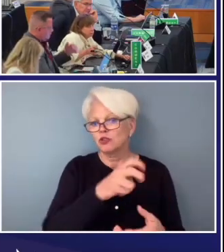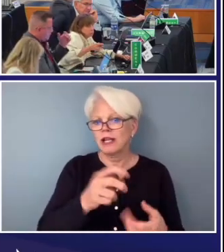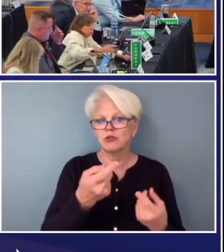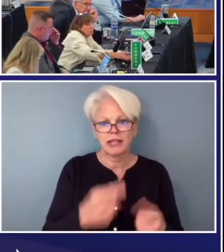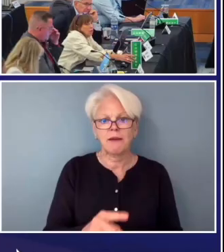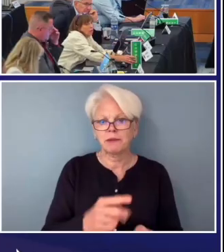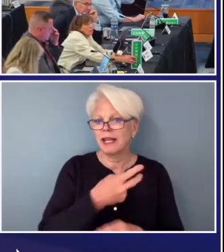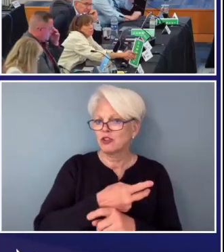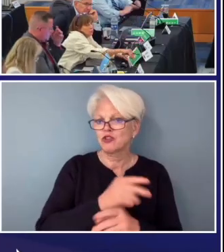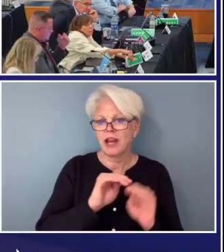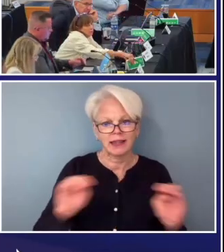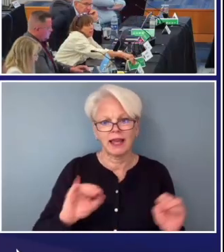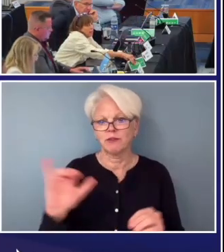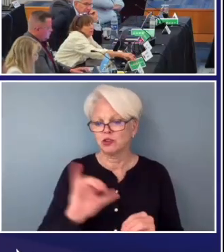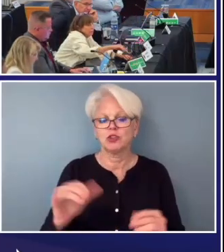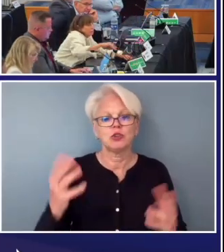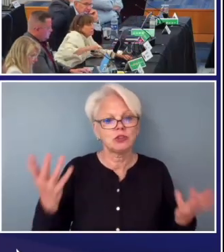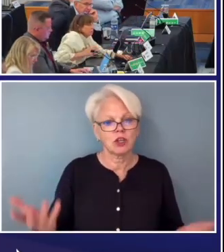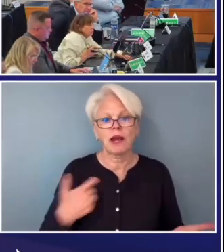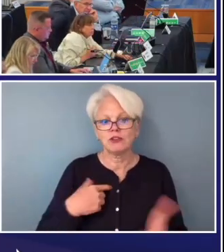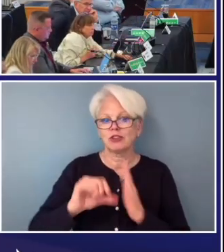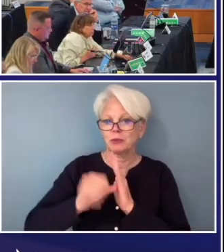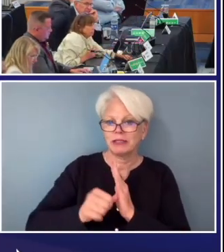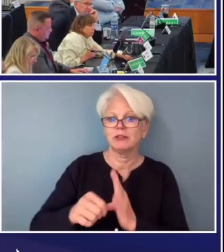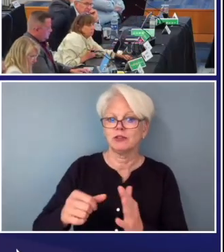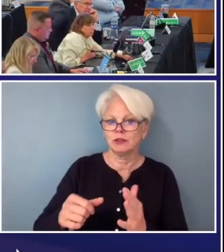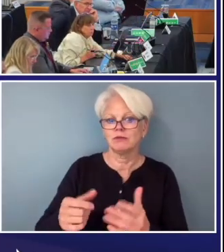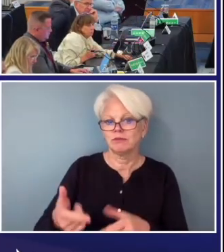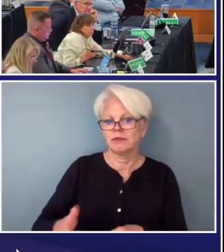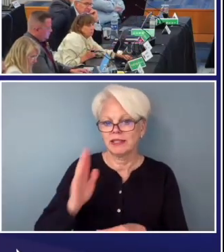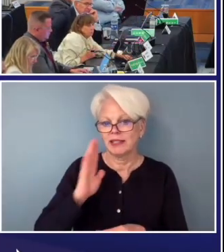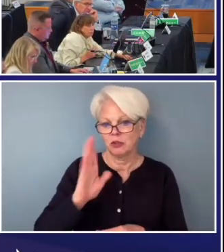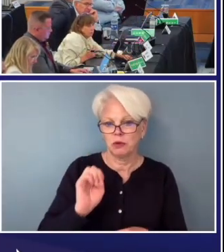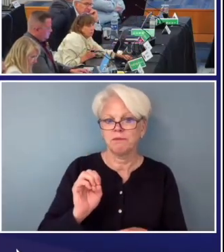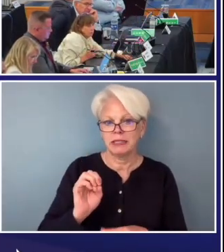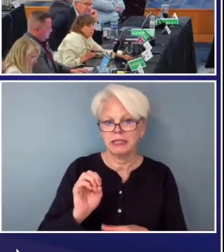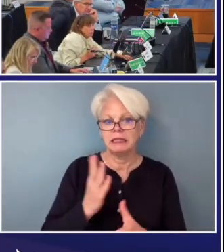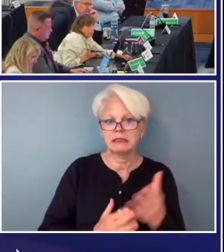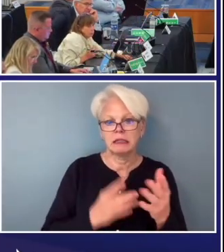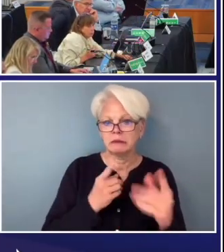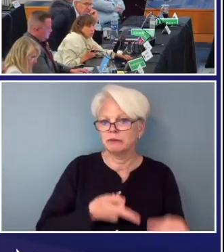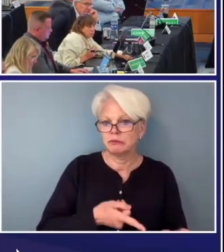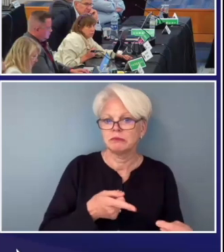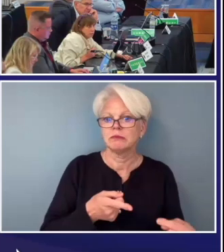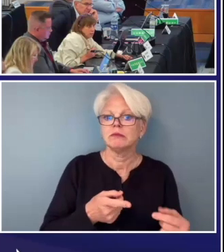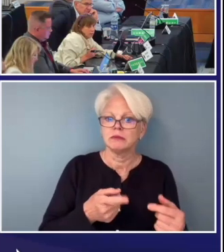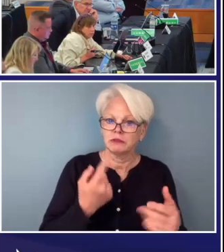So I just wanted to flag that there's going to be a bit of a heartburn for students at the grad level.